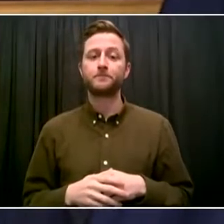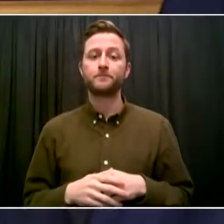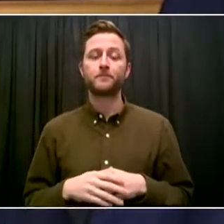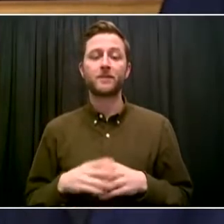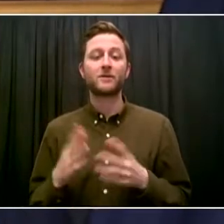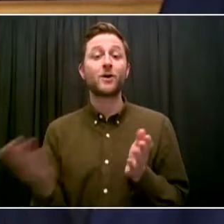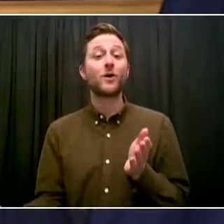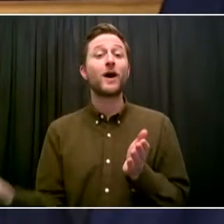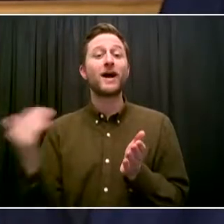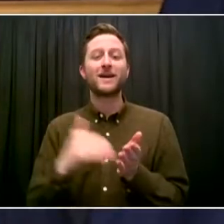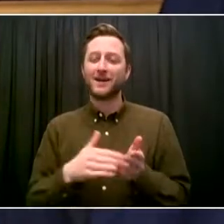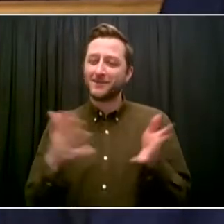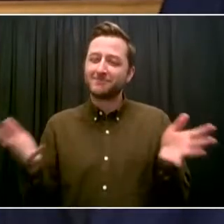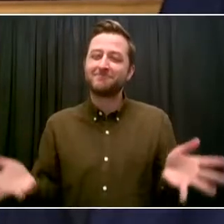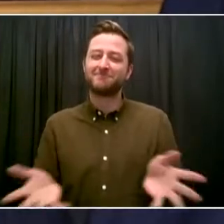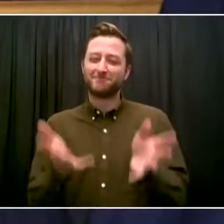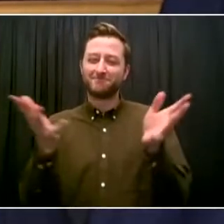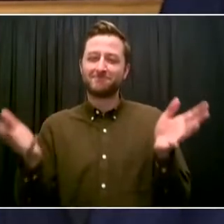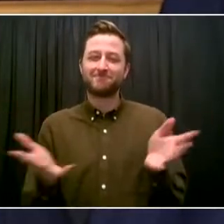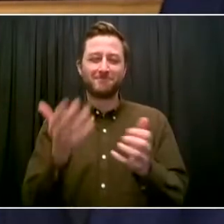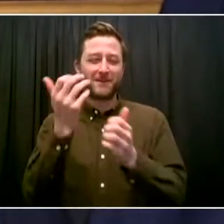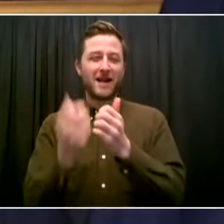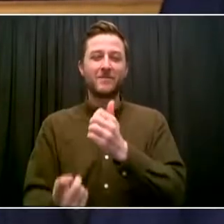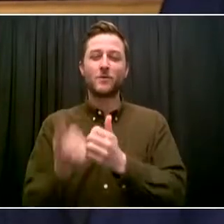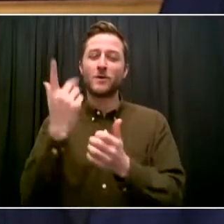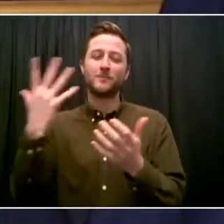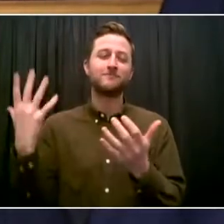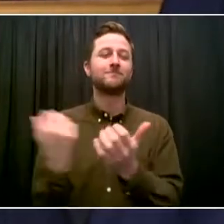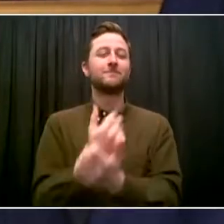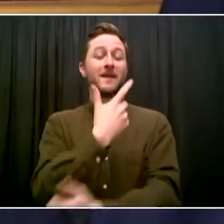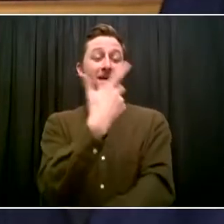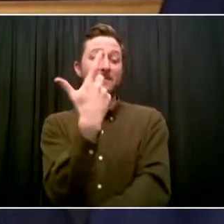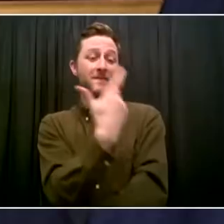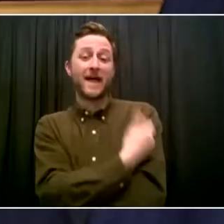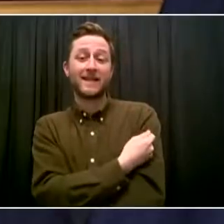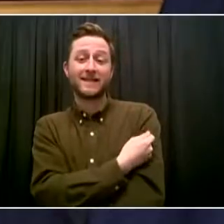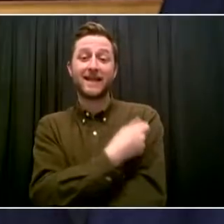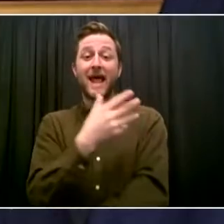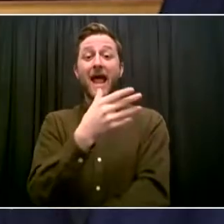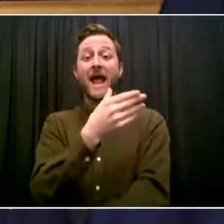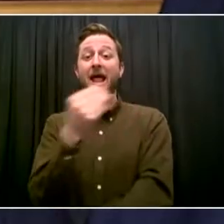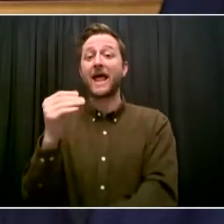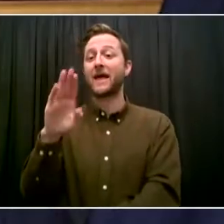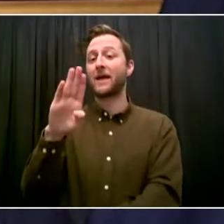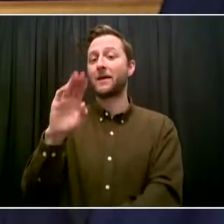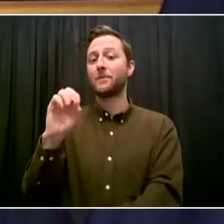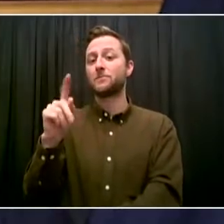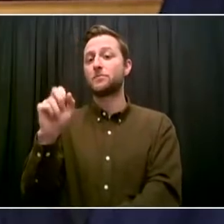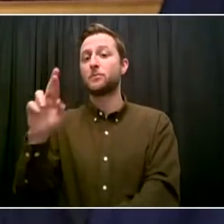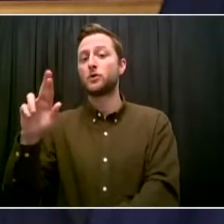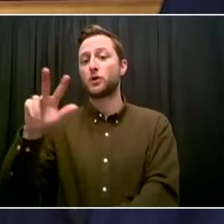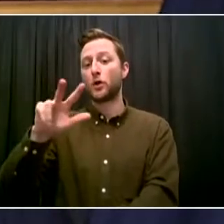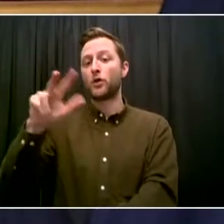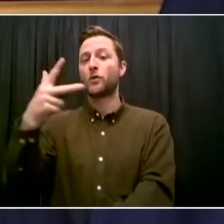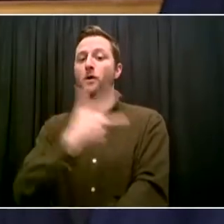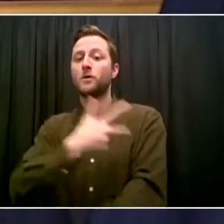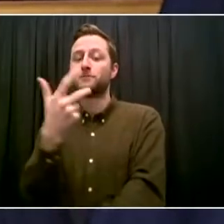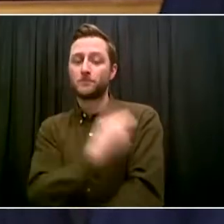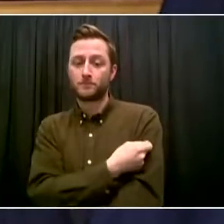BEING VACCINATED AND BOOSTED. I'M GOING TO SA YIT OVER AND